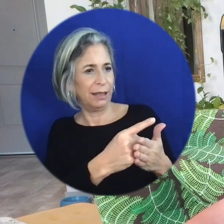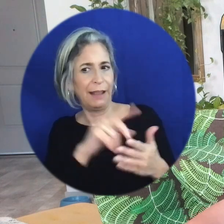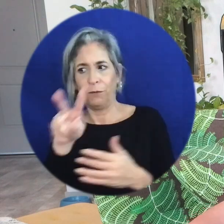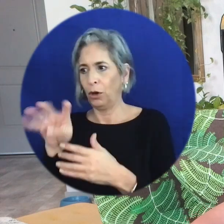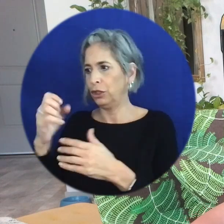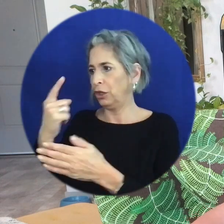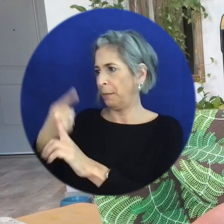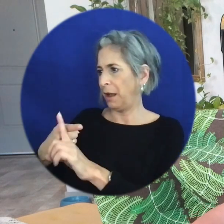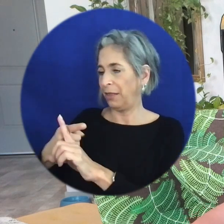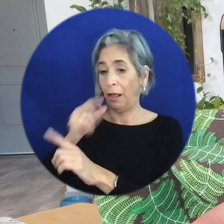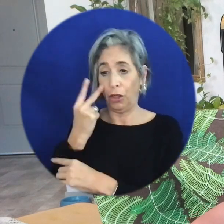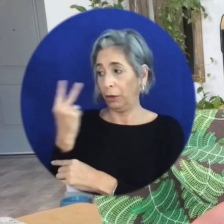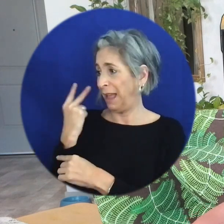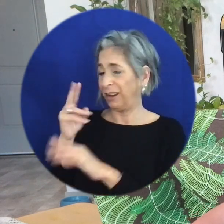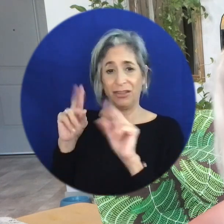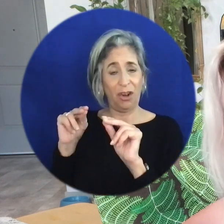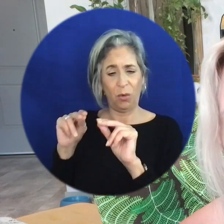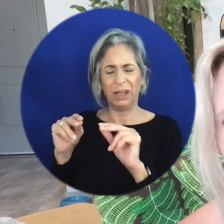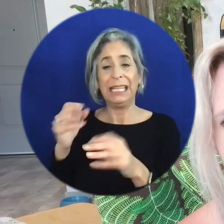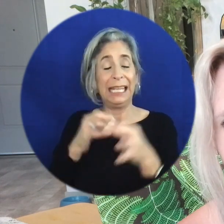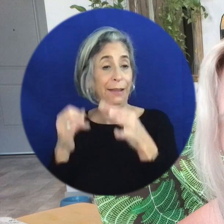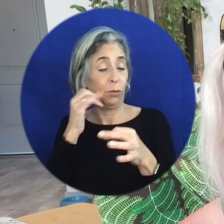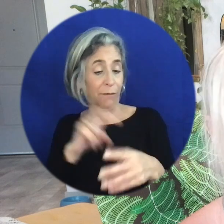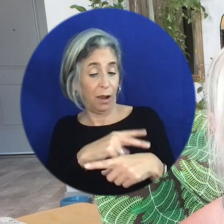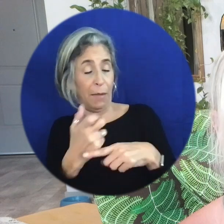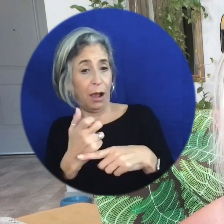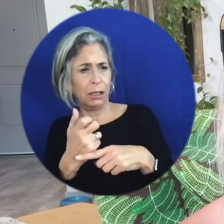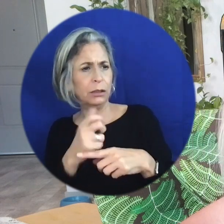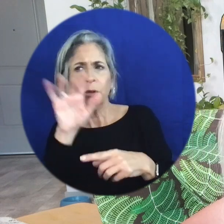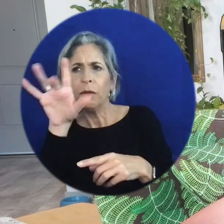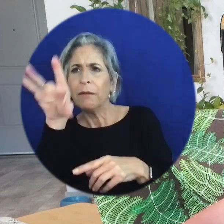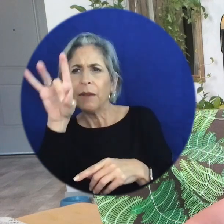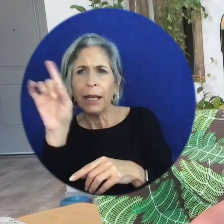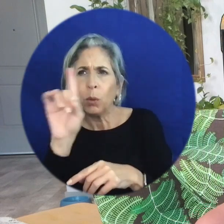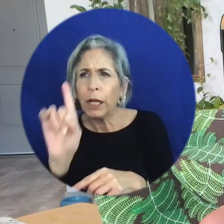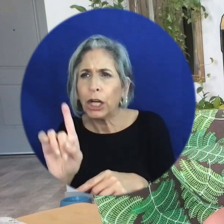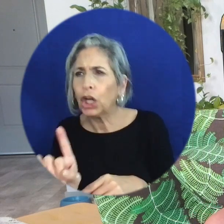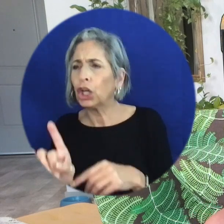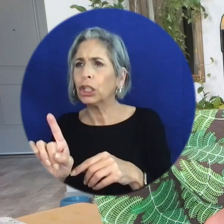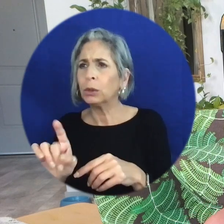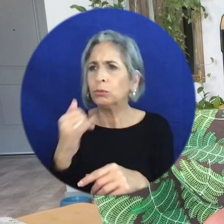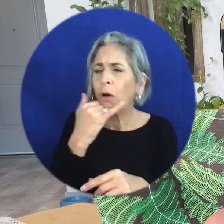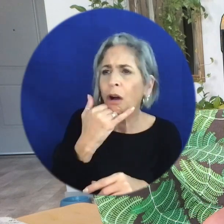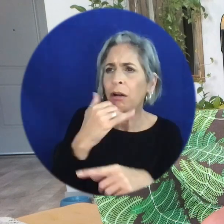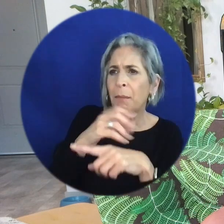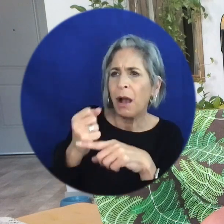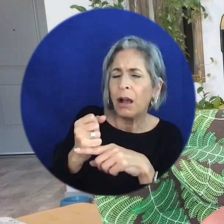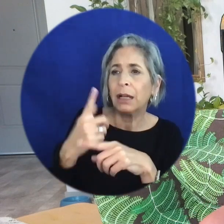We're never looking back. Unless there's a bug, pinpointing when an issue is introduced to production has never been easier